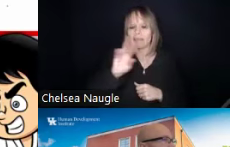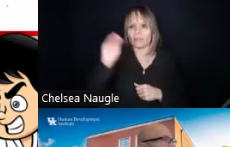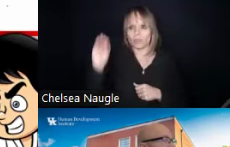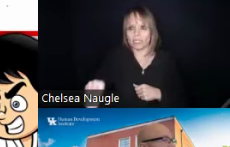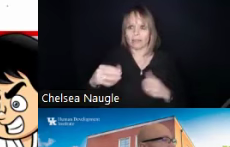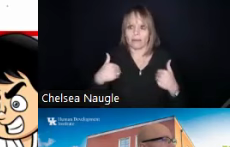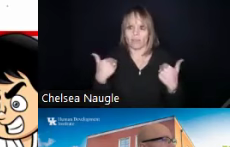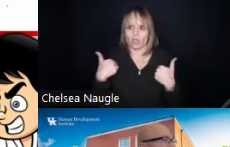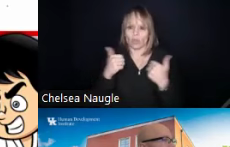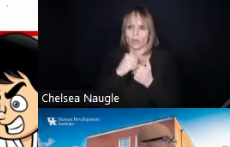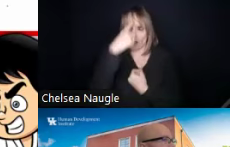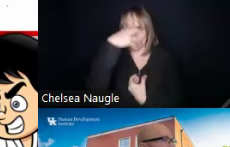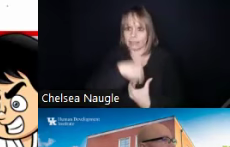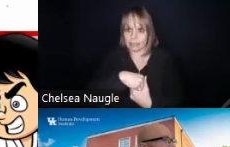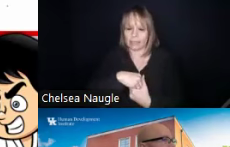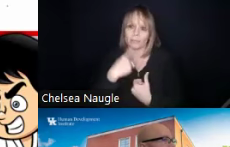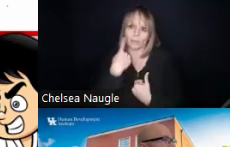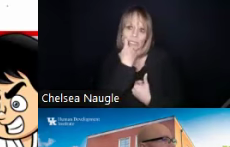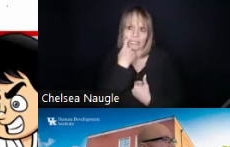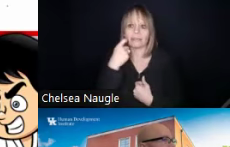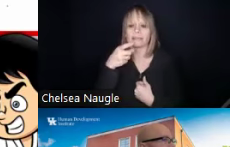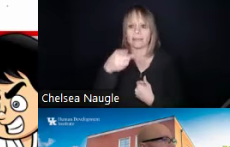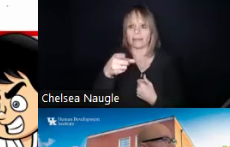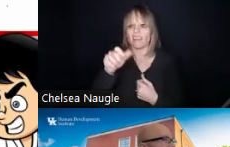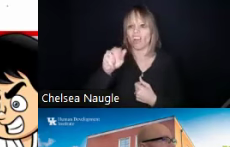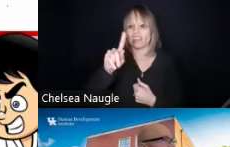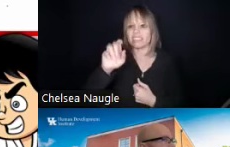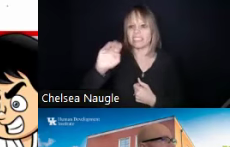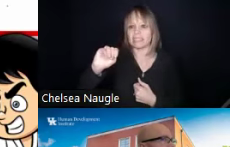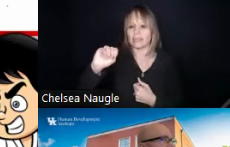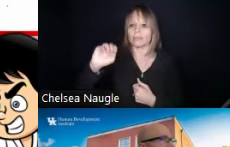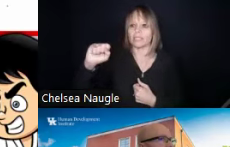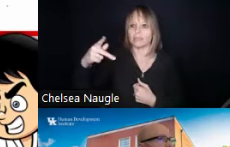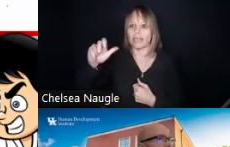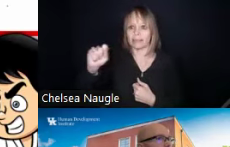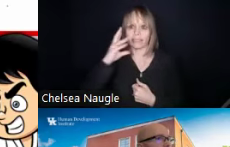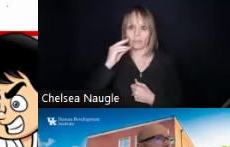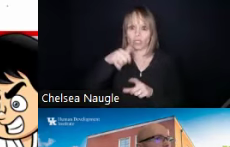experienced bullying. And depending on age, sex, location, all those kinds of